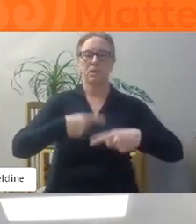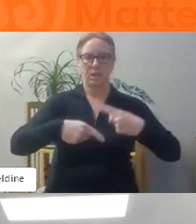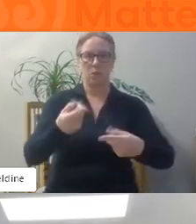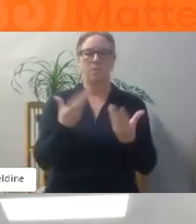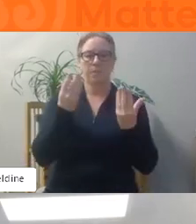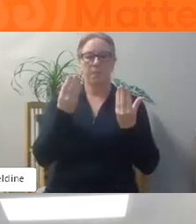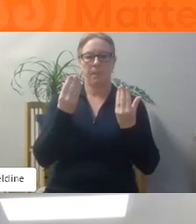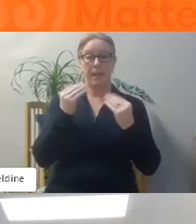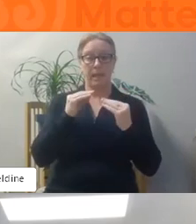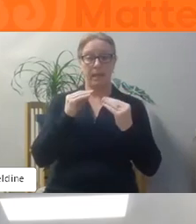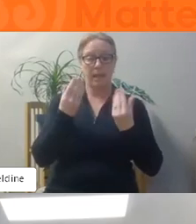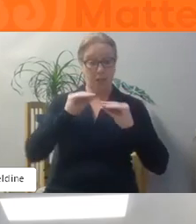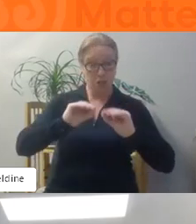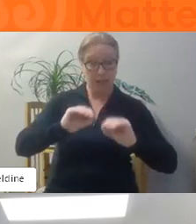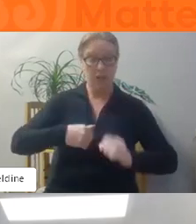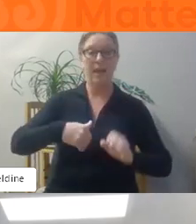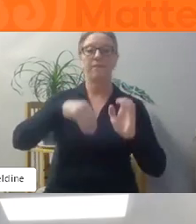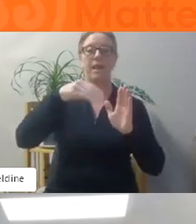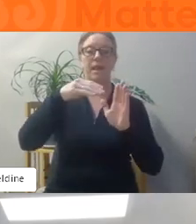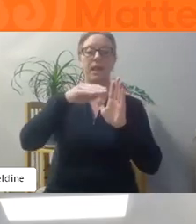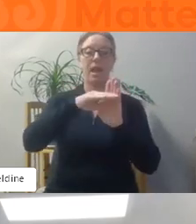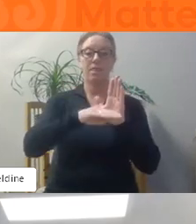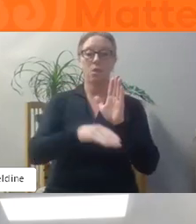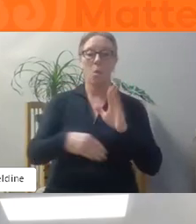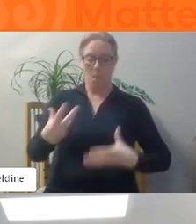has an ethical and moral imperative towards creating this epistemic